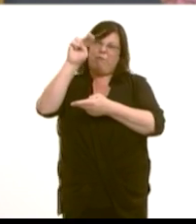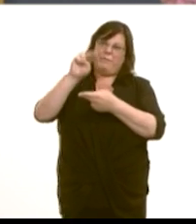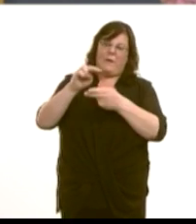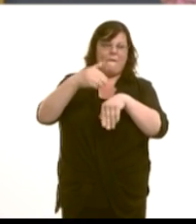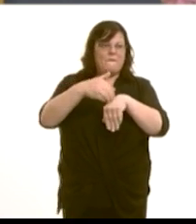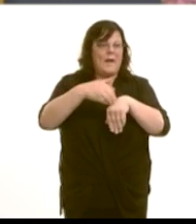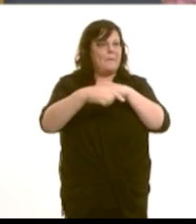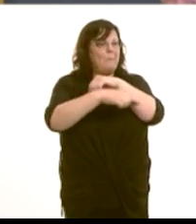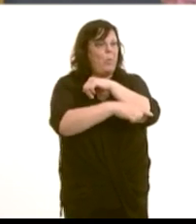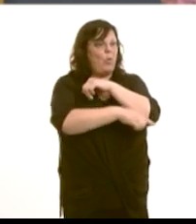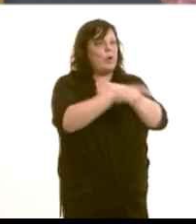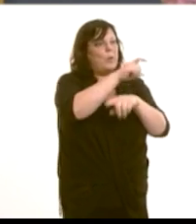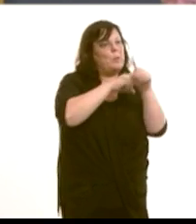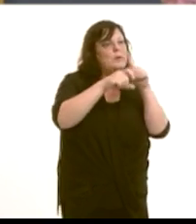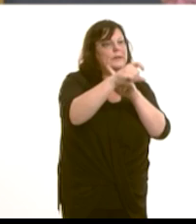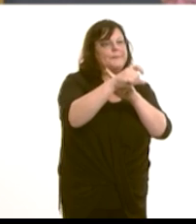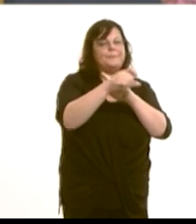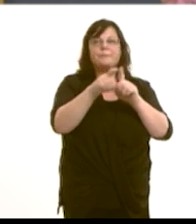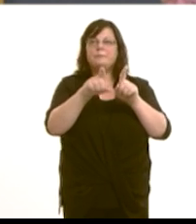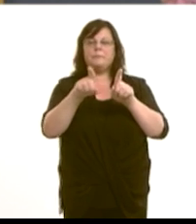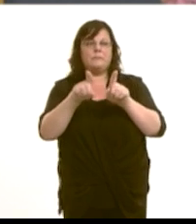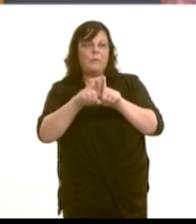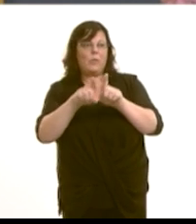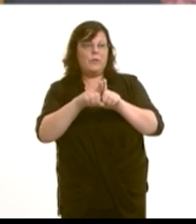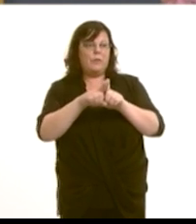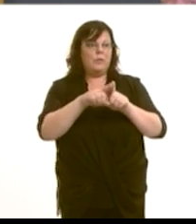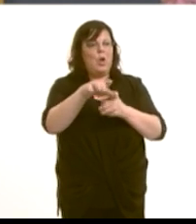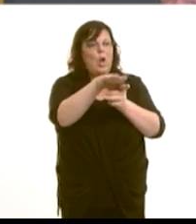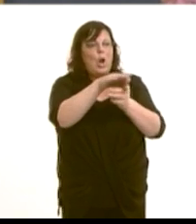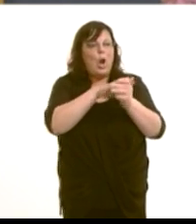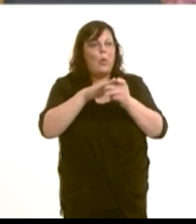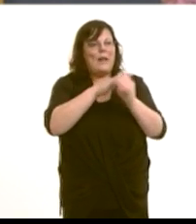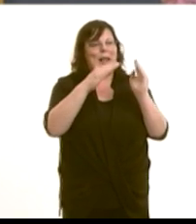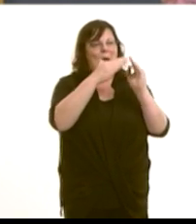particular reference to limiting the local housing benefit to the local housing rate.